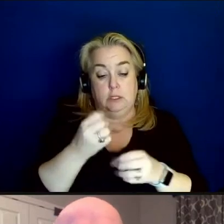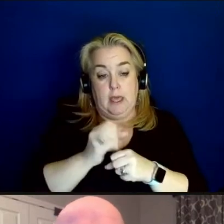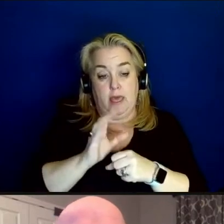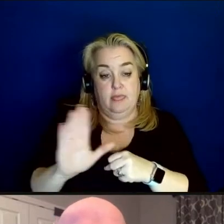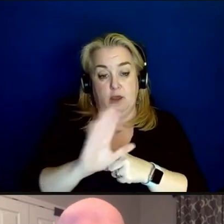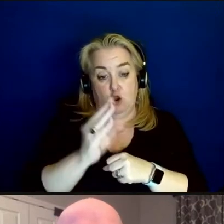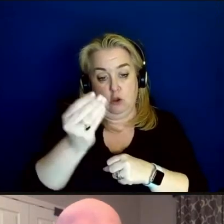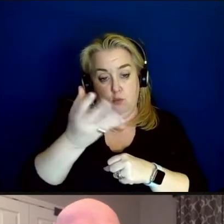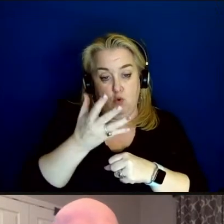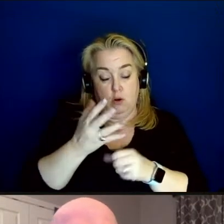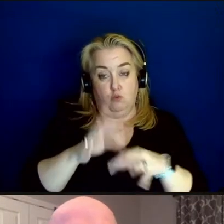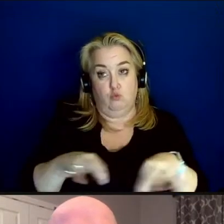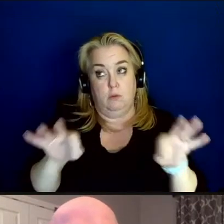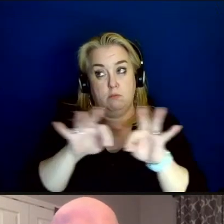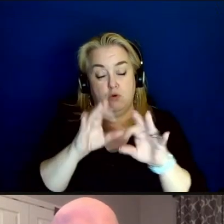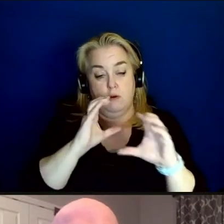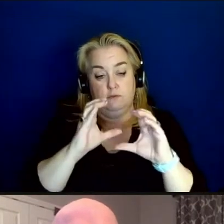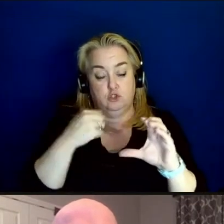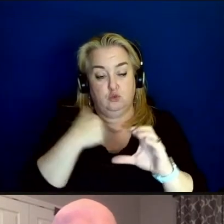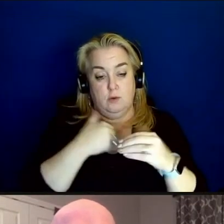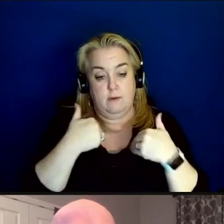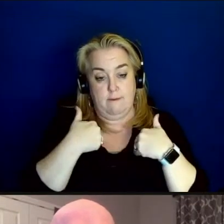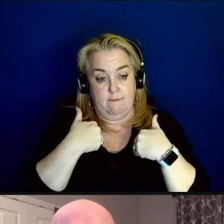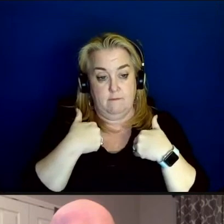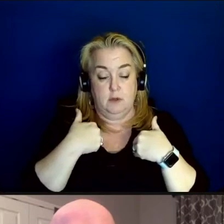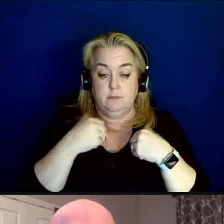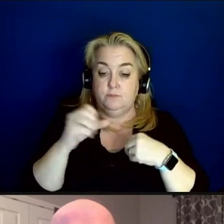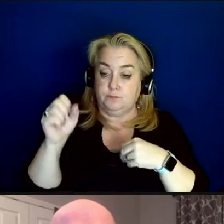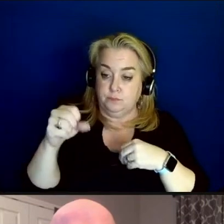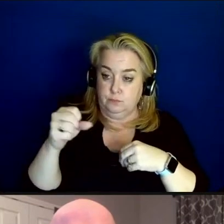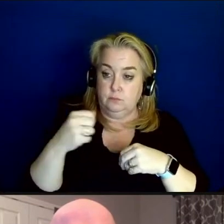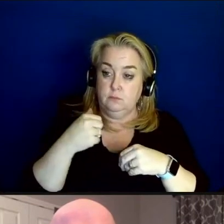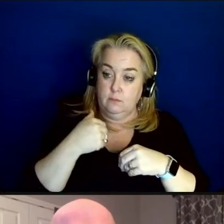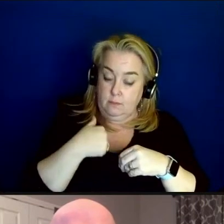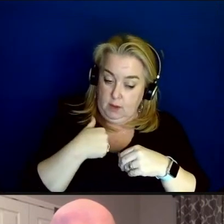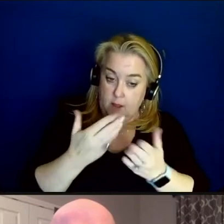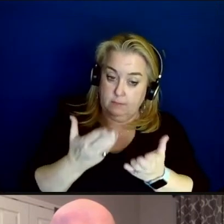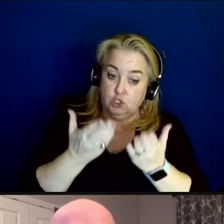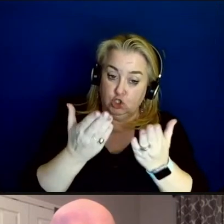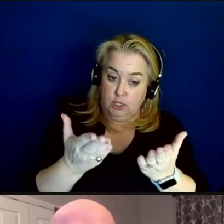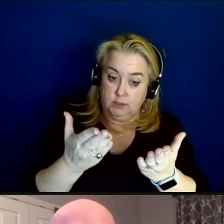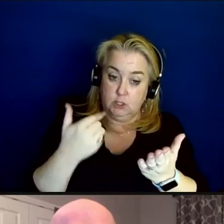INPUT ON ON OUR BUDGET. SO I WOULD LOVE TO FIND A WAY